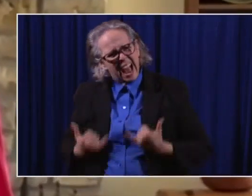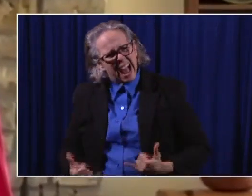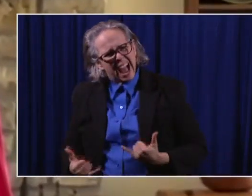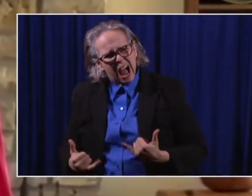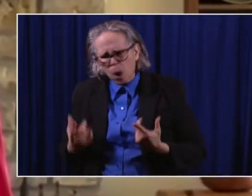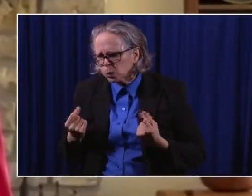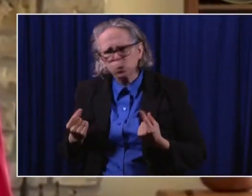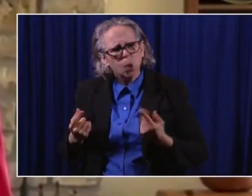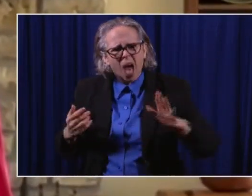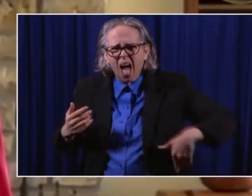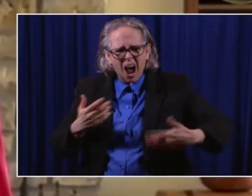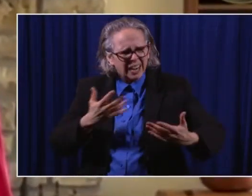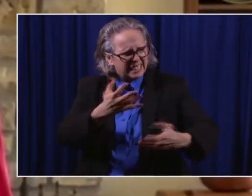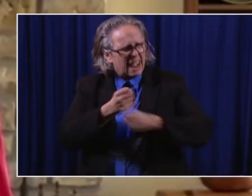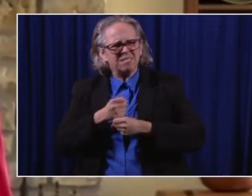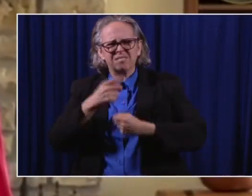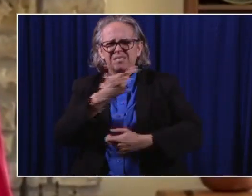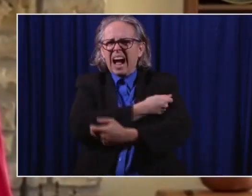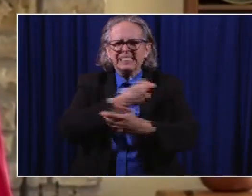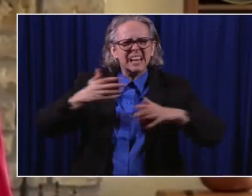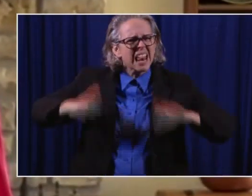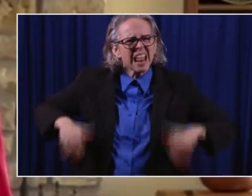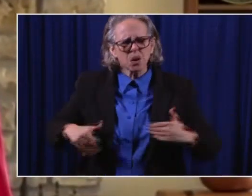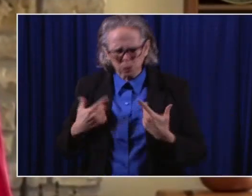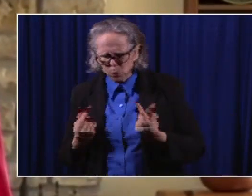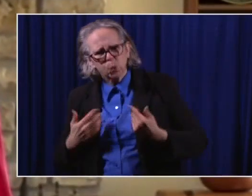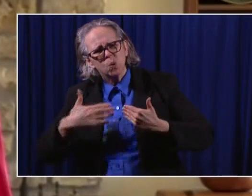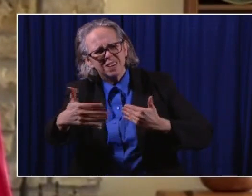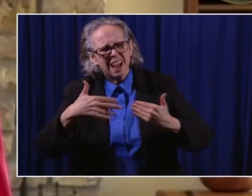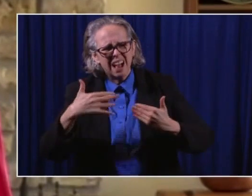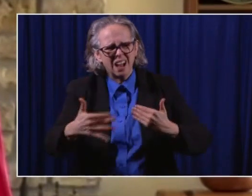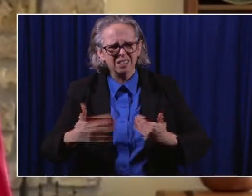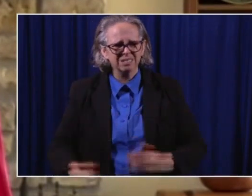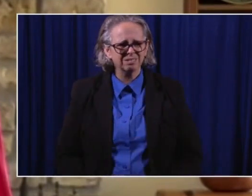CROSSED INTO WE GET -- WE CROSS INTO WE GET VACCINATIONS OUT AND GET THEM OUT ENOUGH SO THAT WE ARE STARTING TO GET HERD